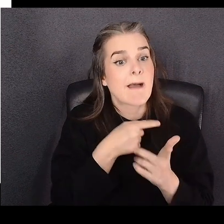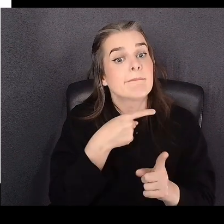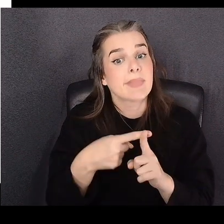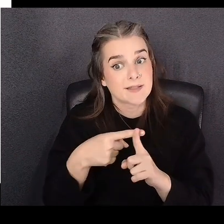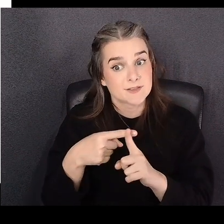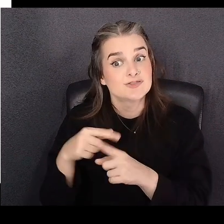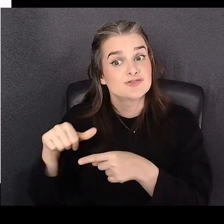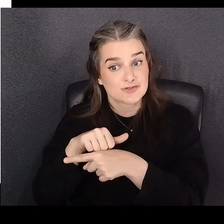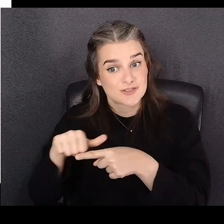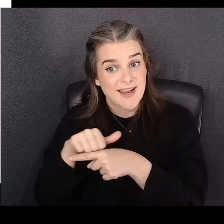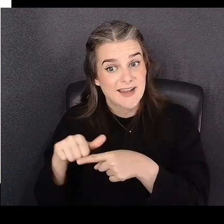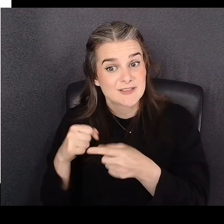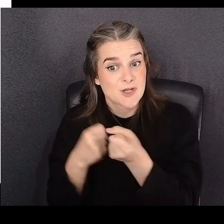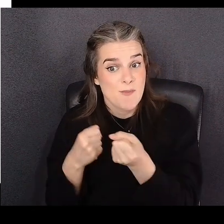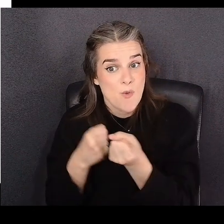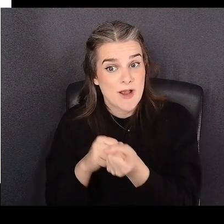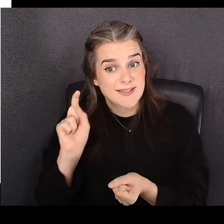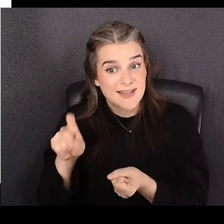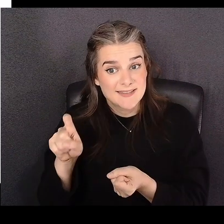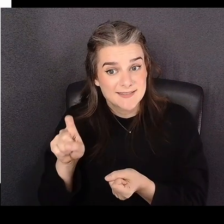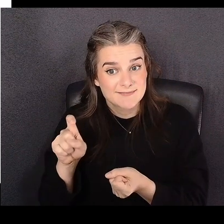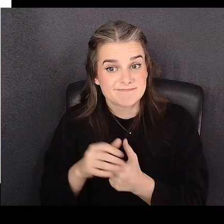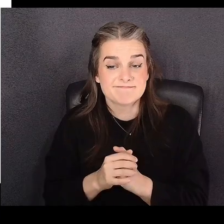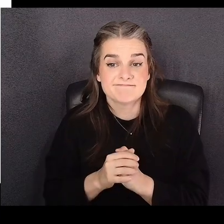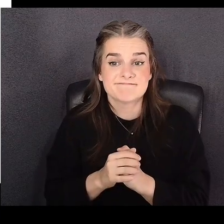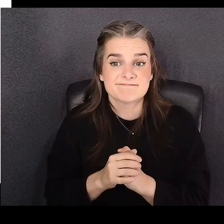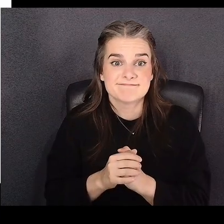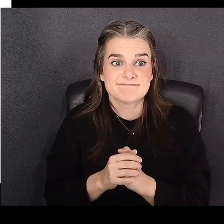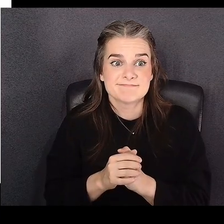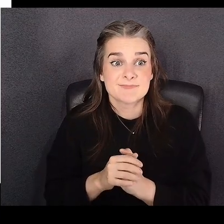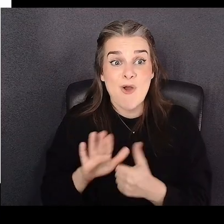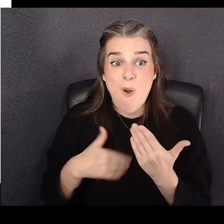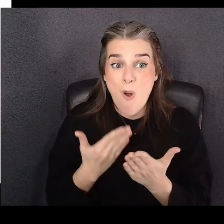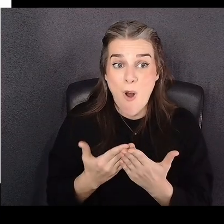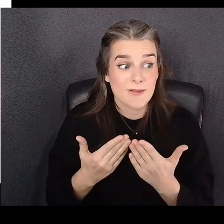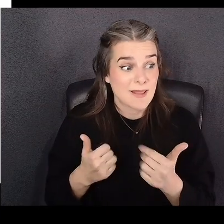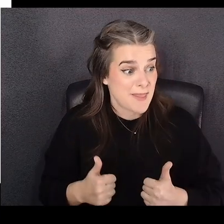Not everyone has a place like Inglis house that's able to have these things and want